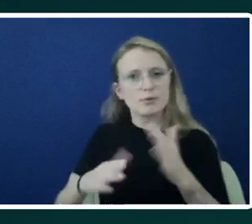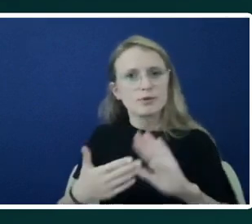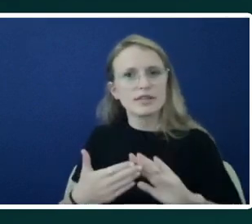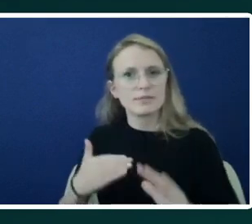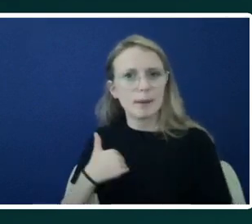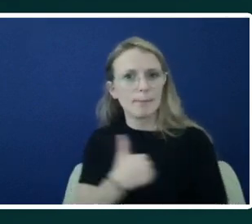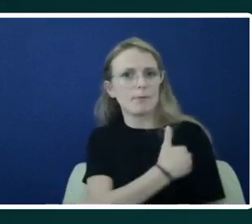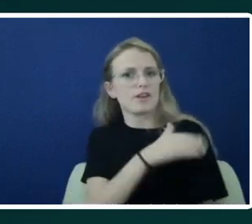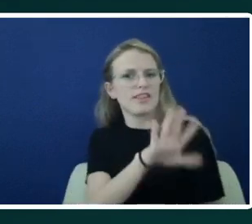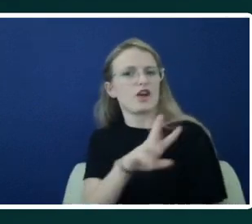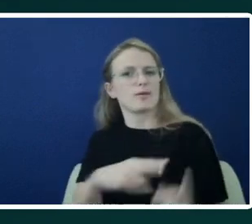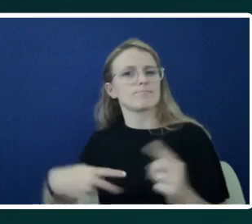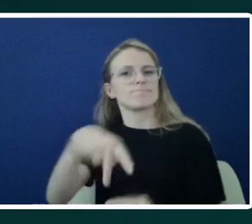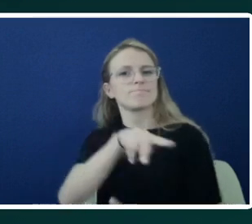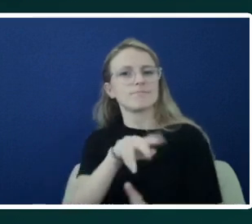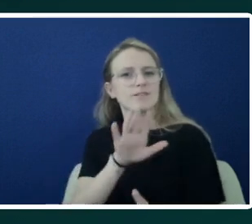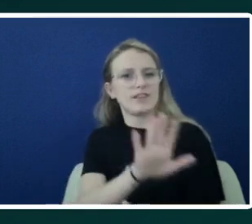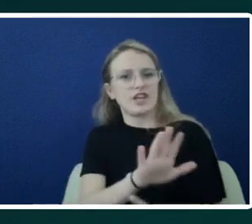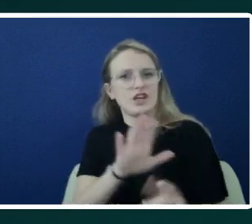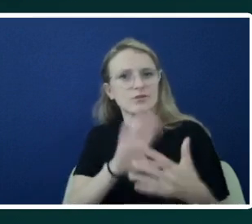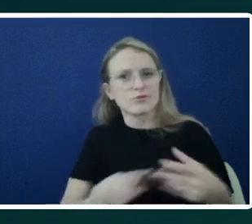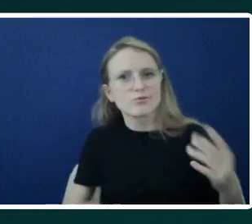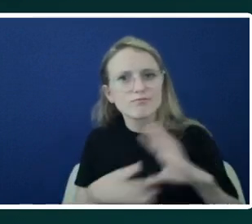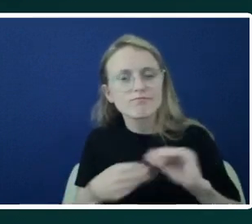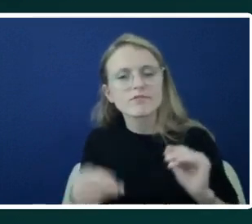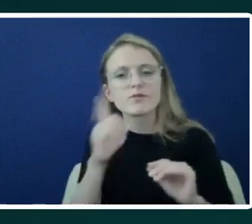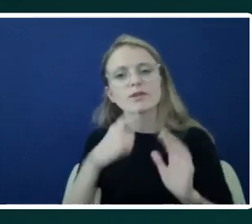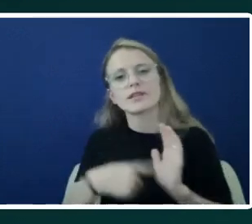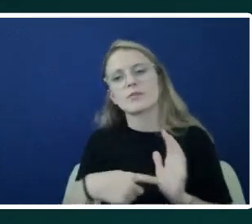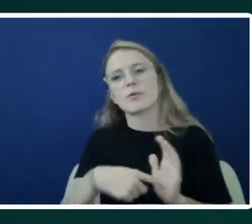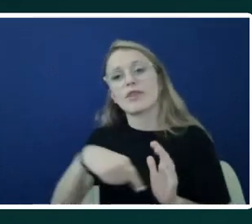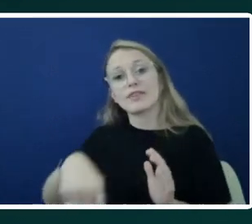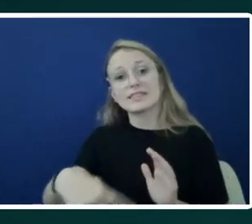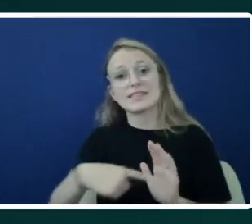And so, just as an example, in this exhibition, as you walk throughout,